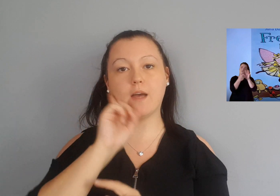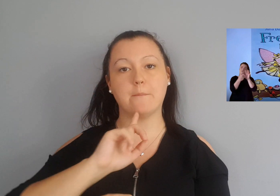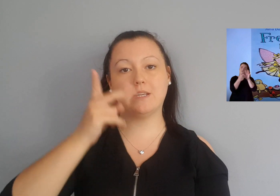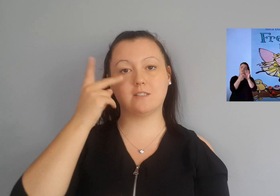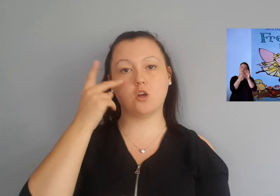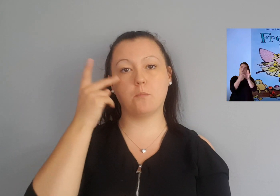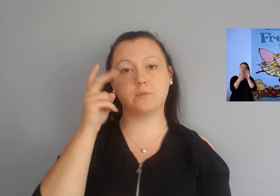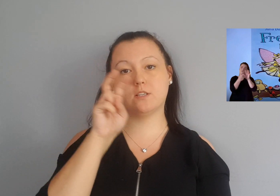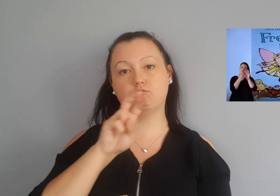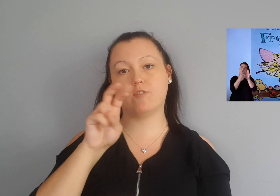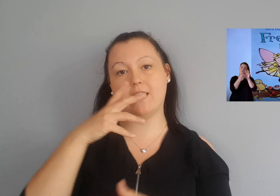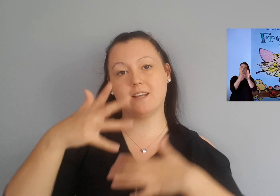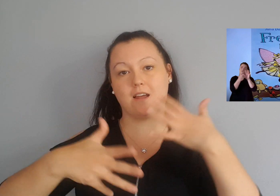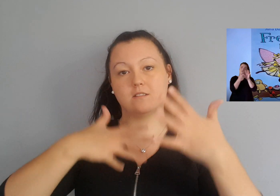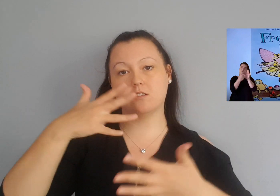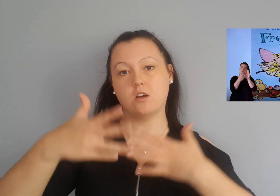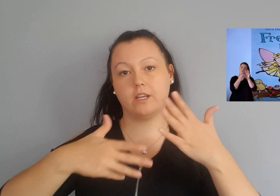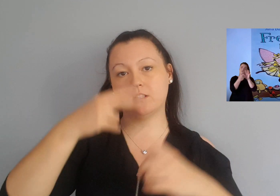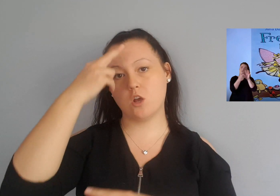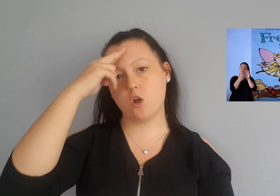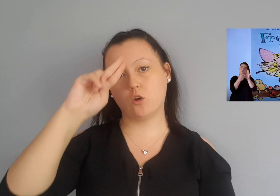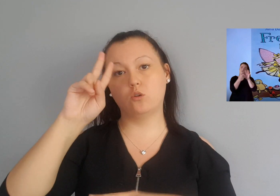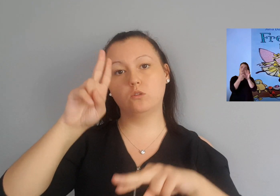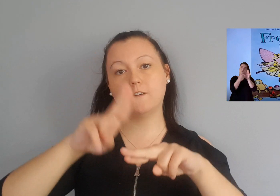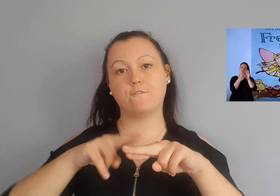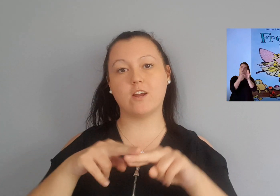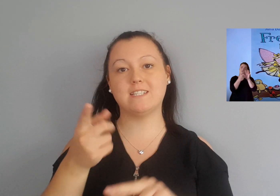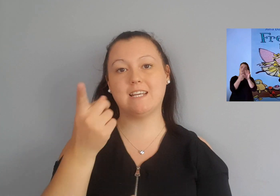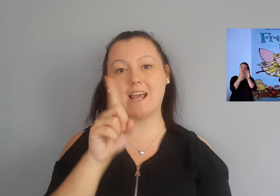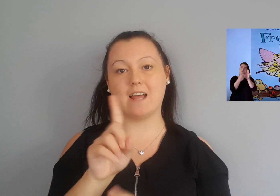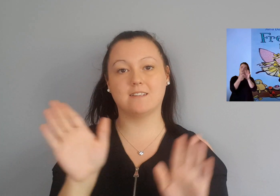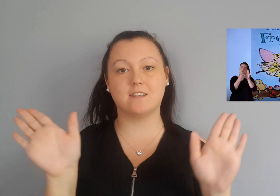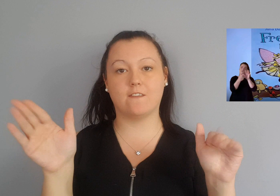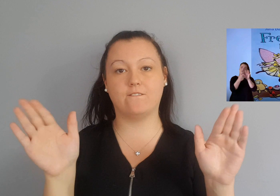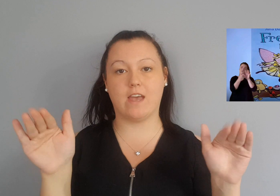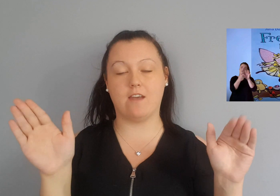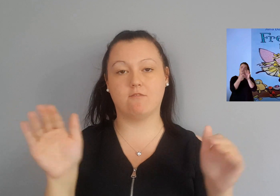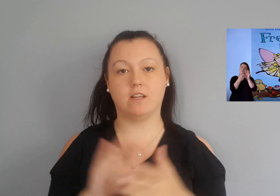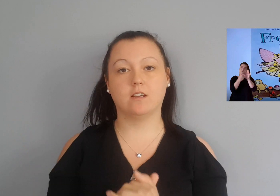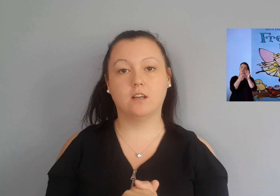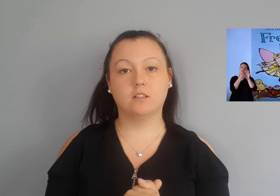that Miss Thompson read and signed called Freddie and the Fairy.